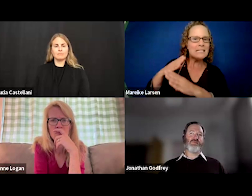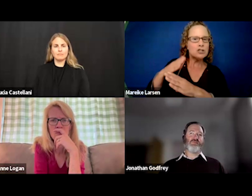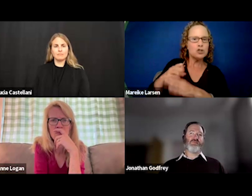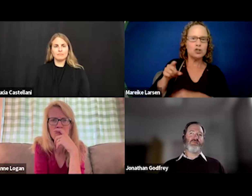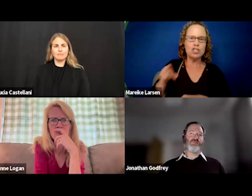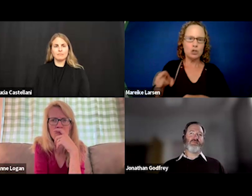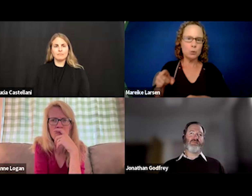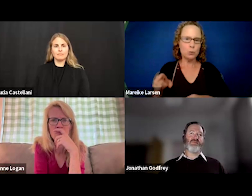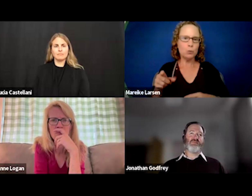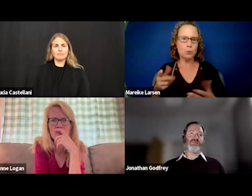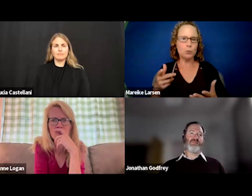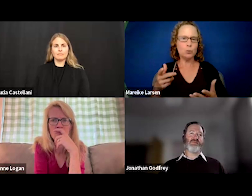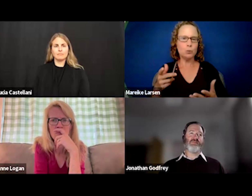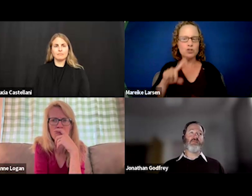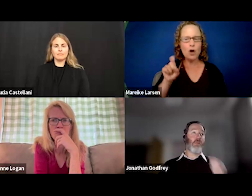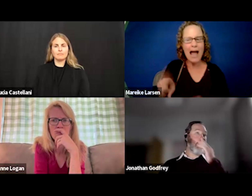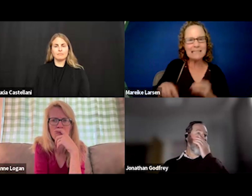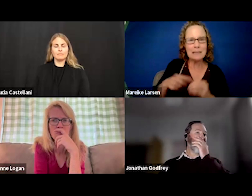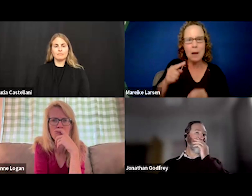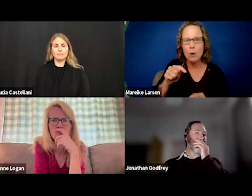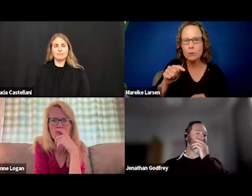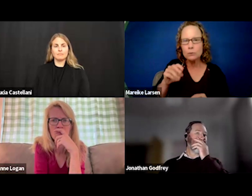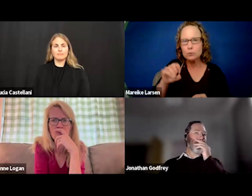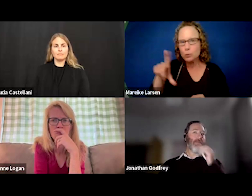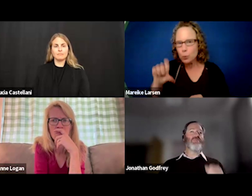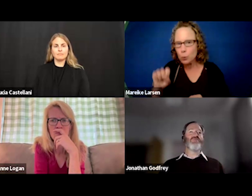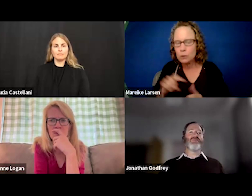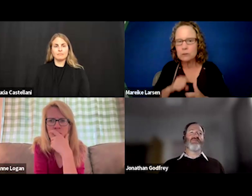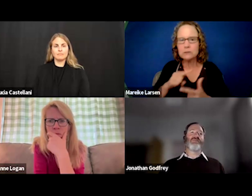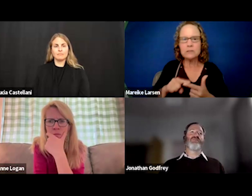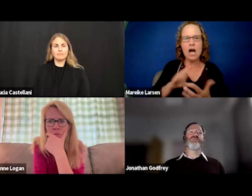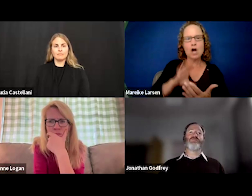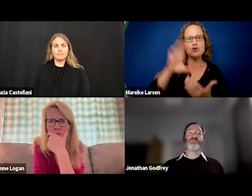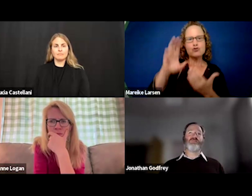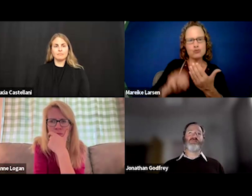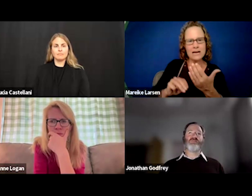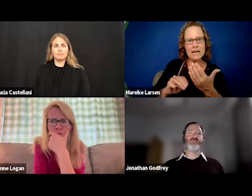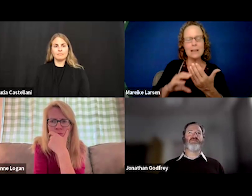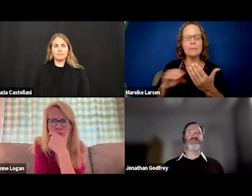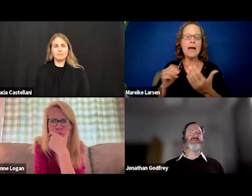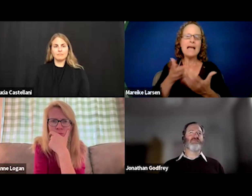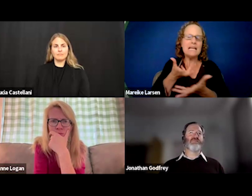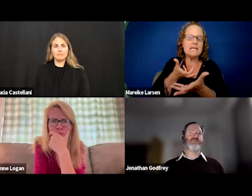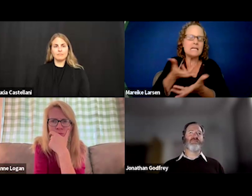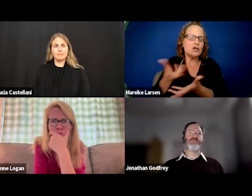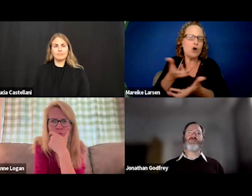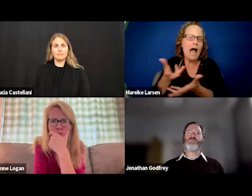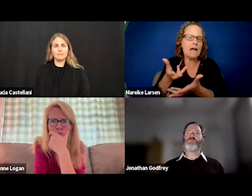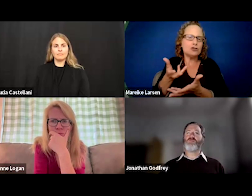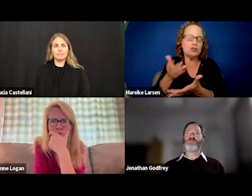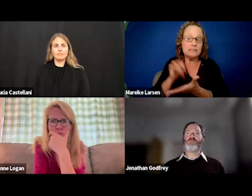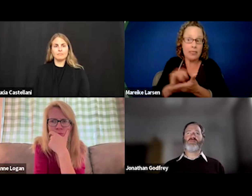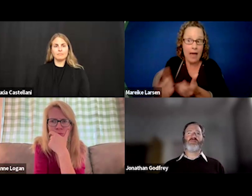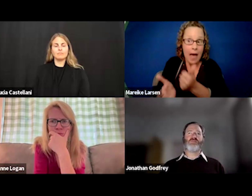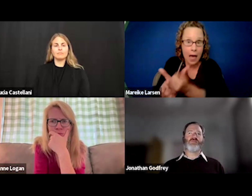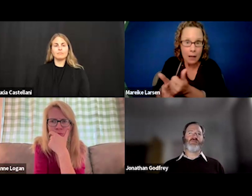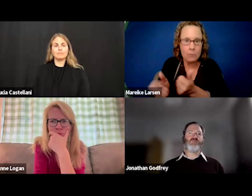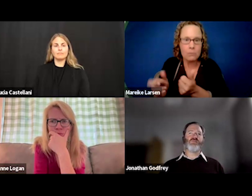So they're asking about tools, curriculum and interactions. Right. One second.